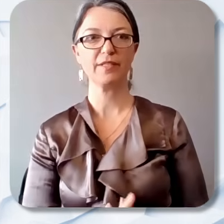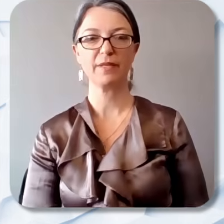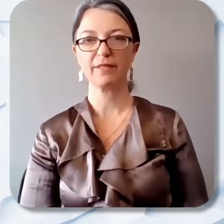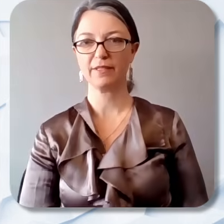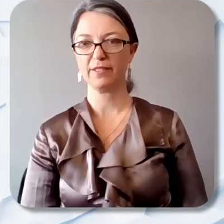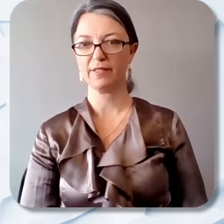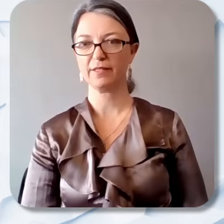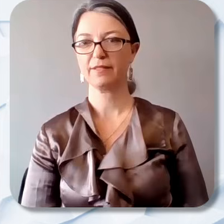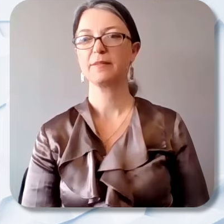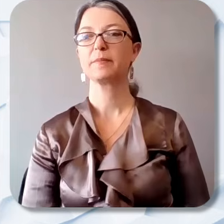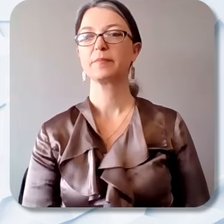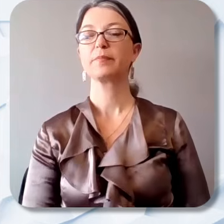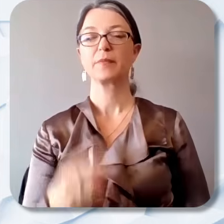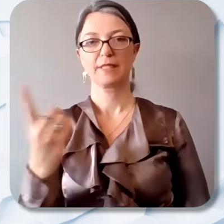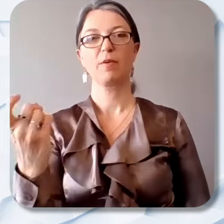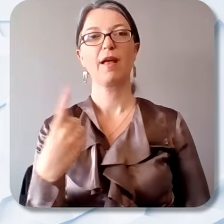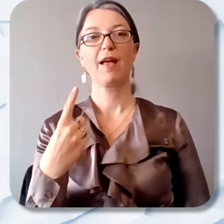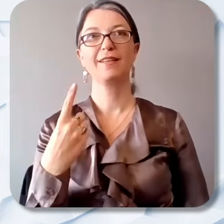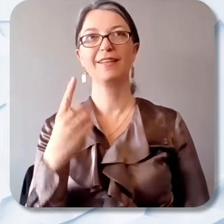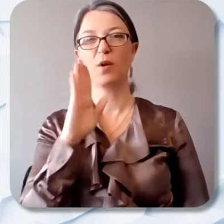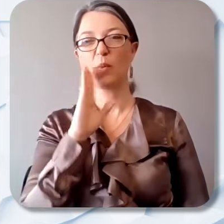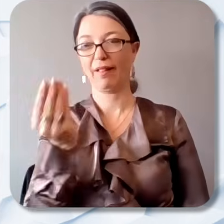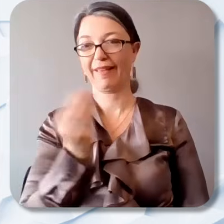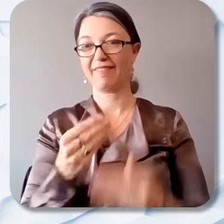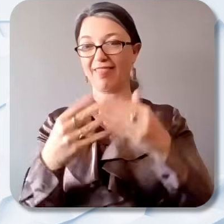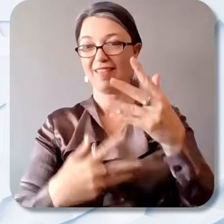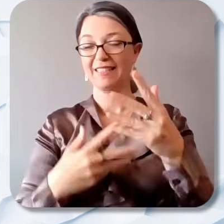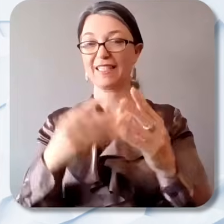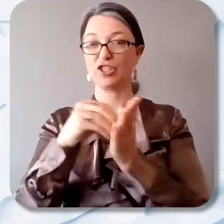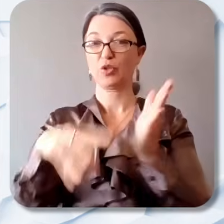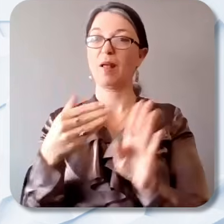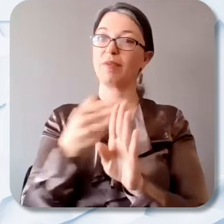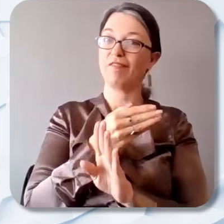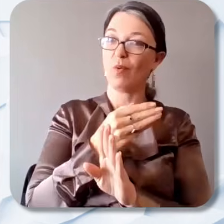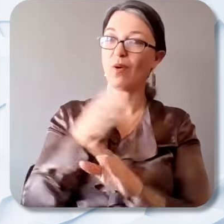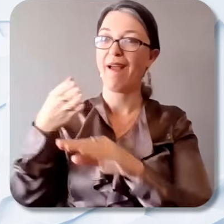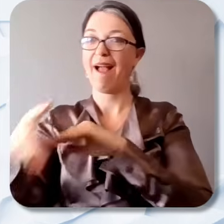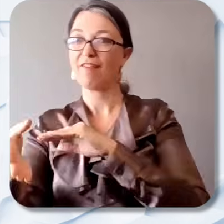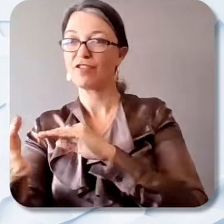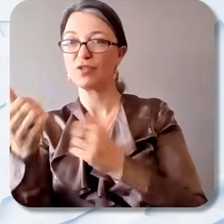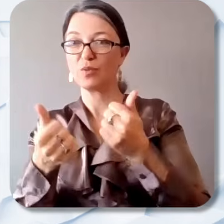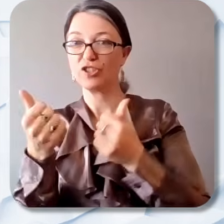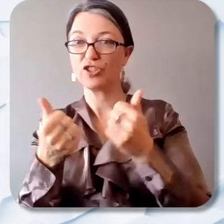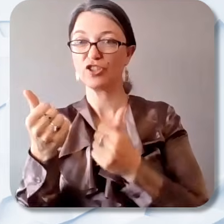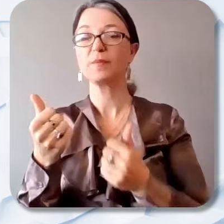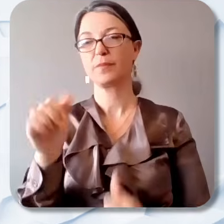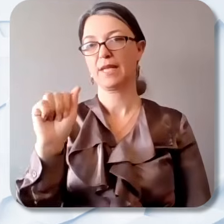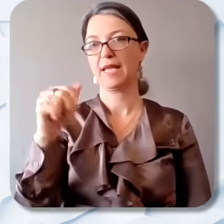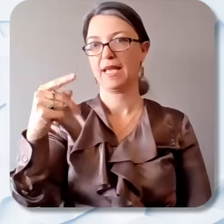So somebody is asking, will you give us the list of students before or after. So we're going to give them to you towards the end of April and then you'll go back and